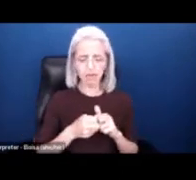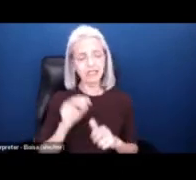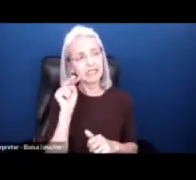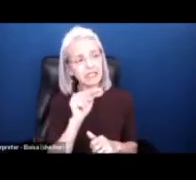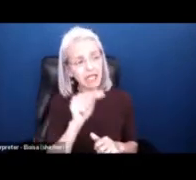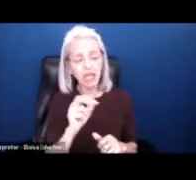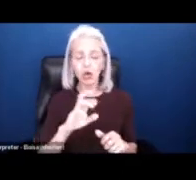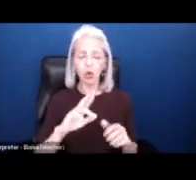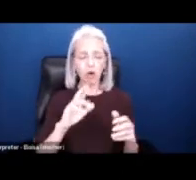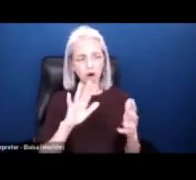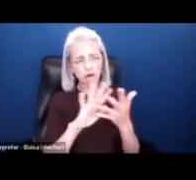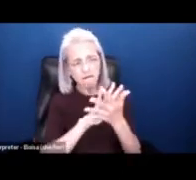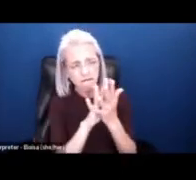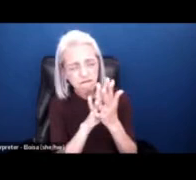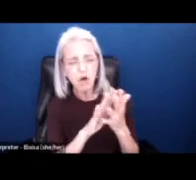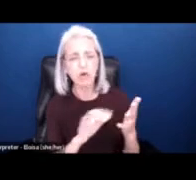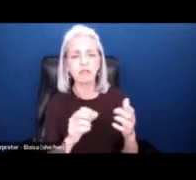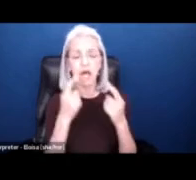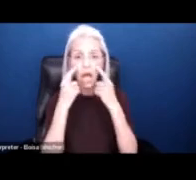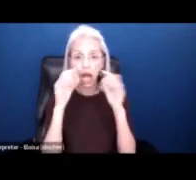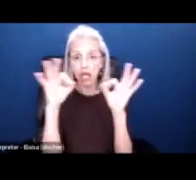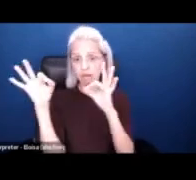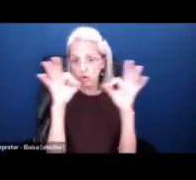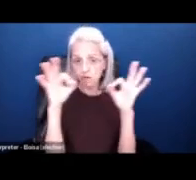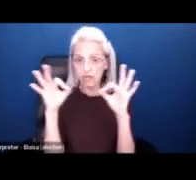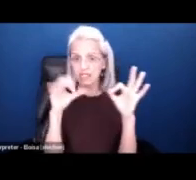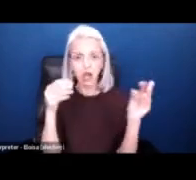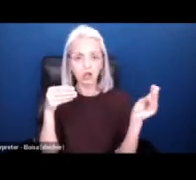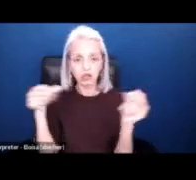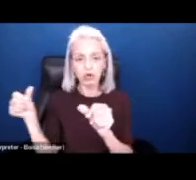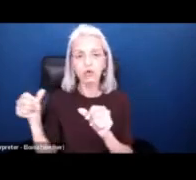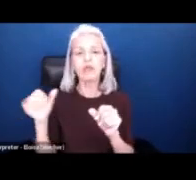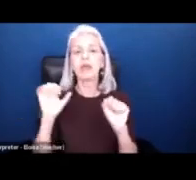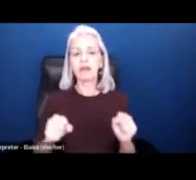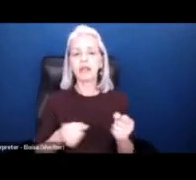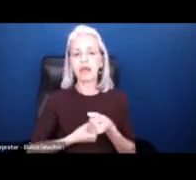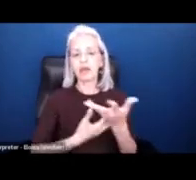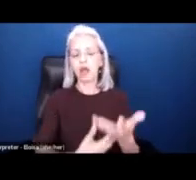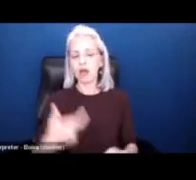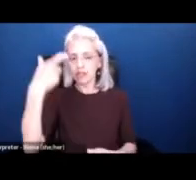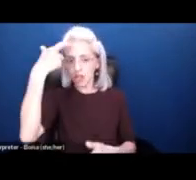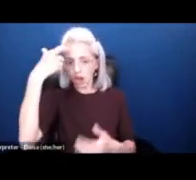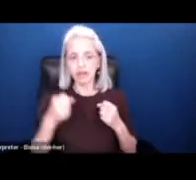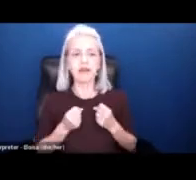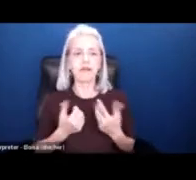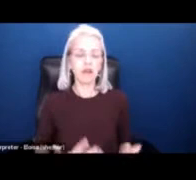with with eye movements. And, you know, this can contribute to a lot of cognitive fatigue, a lot of psychological distress,